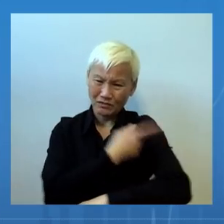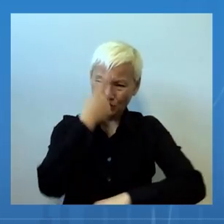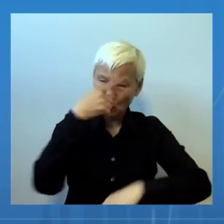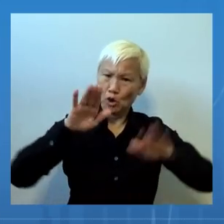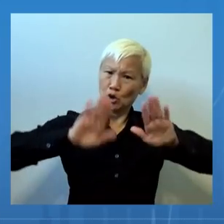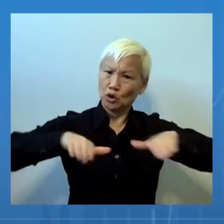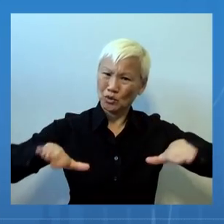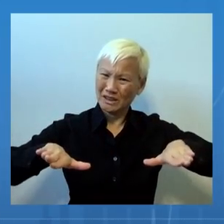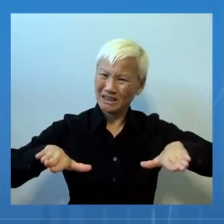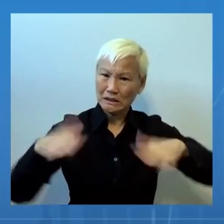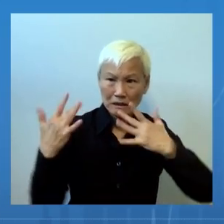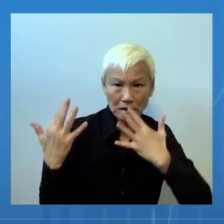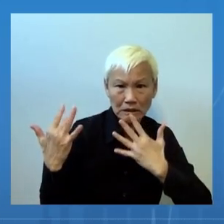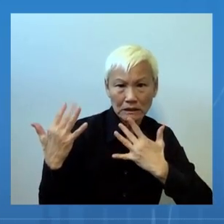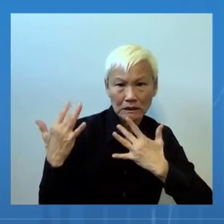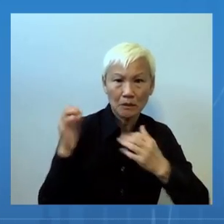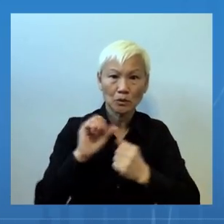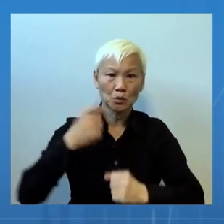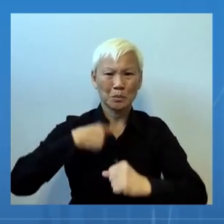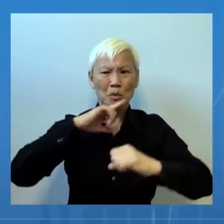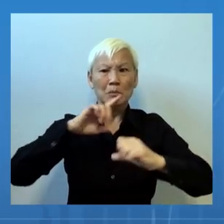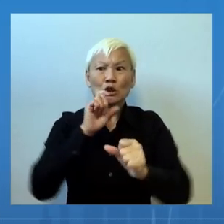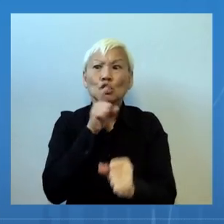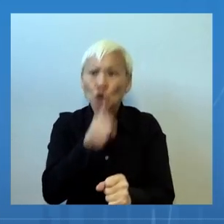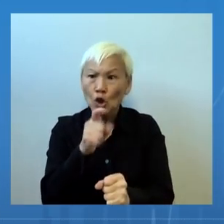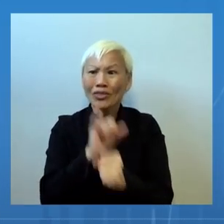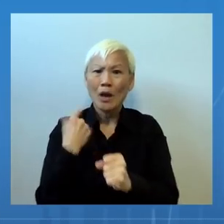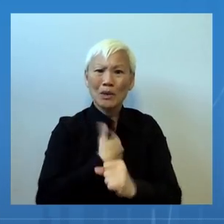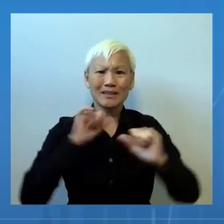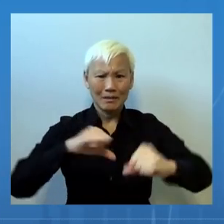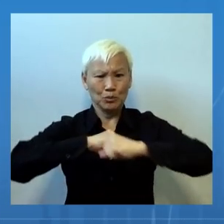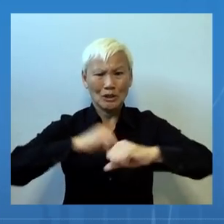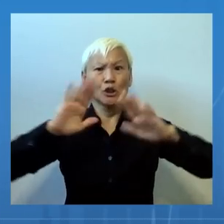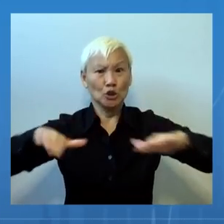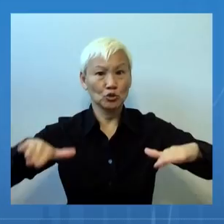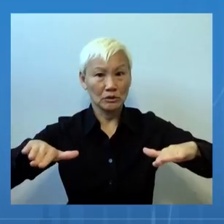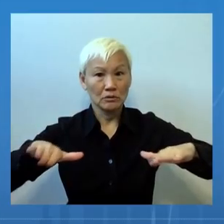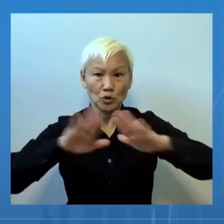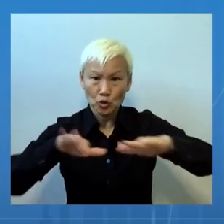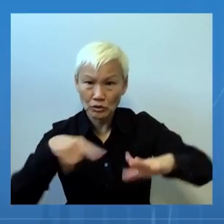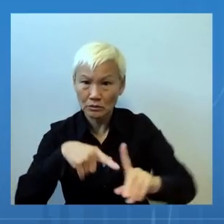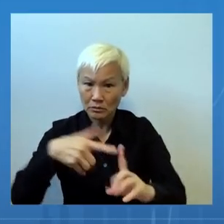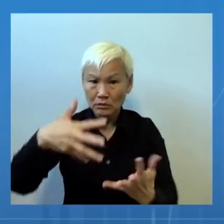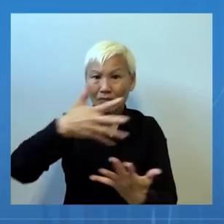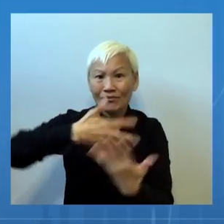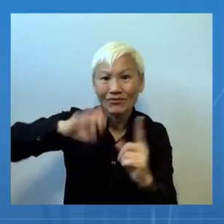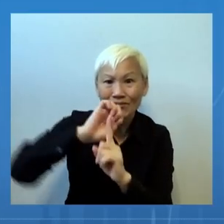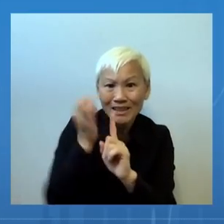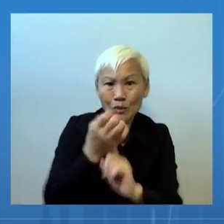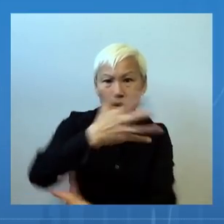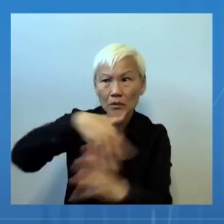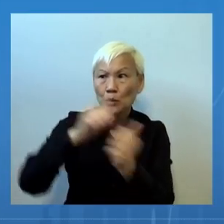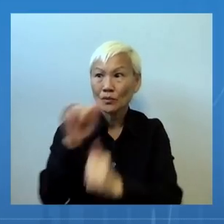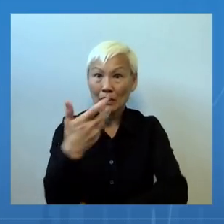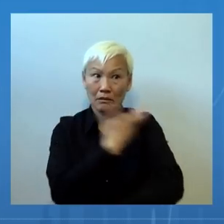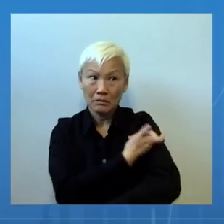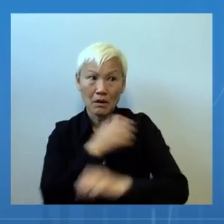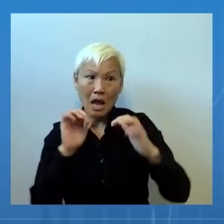we can to protect them today in our homes, schools, and communities. This means surrounding children with adults